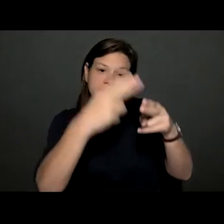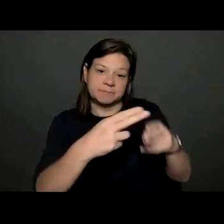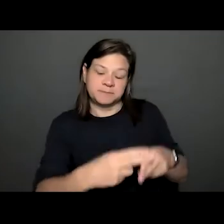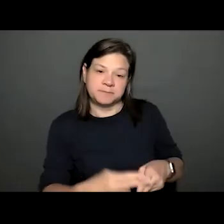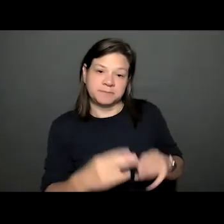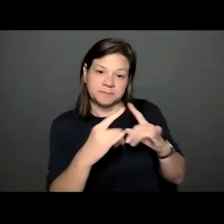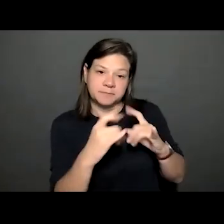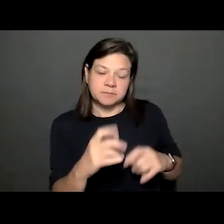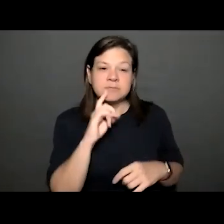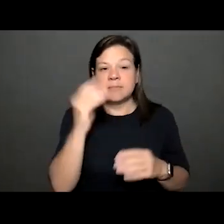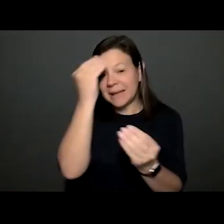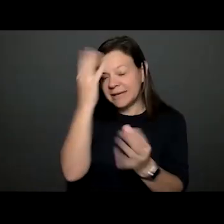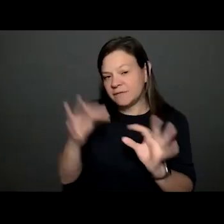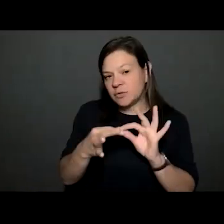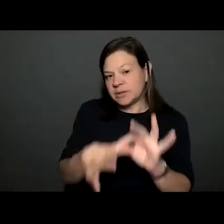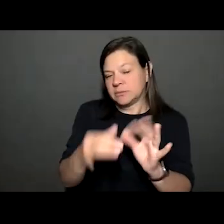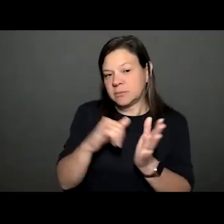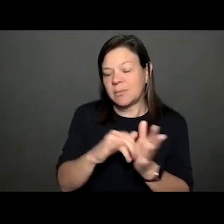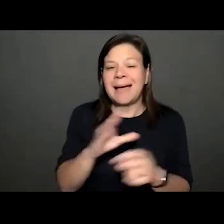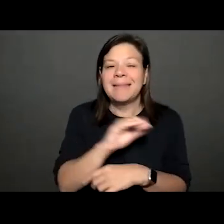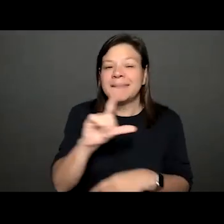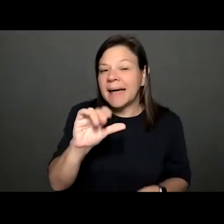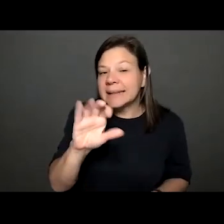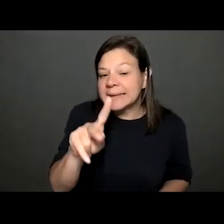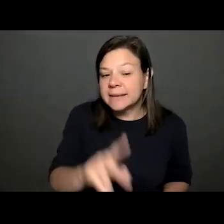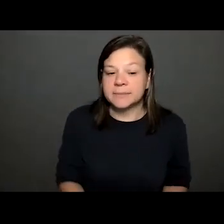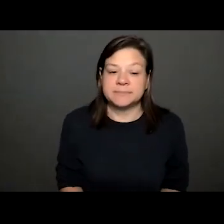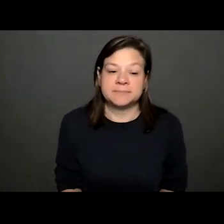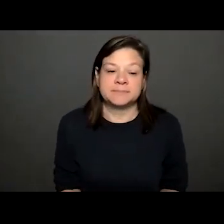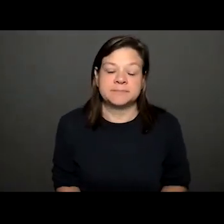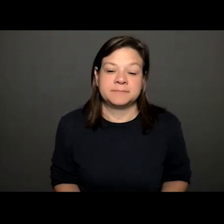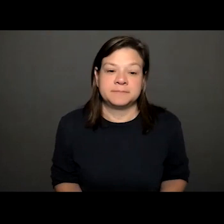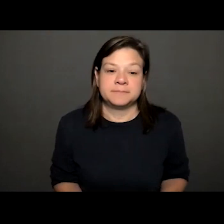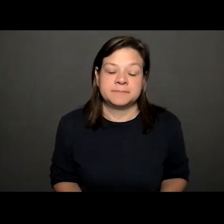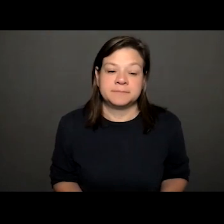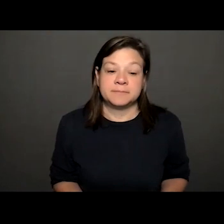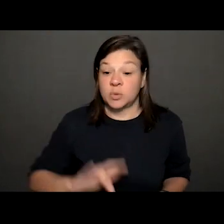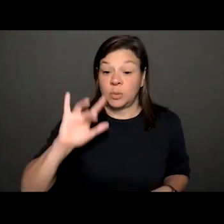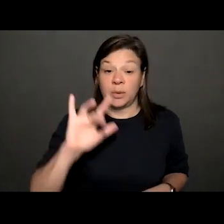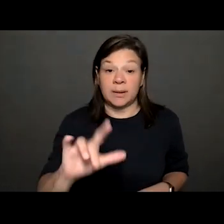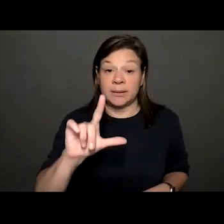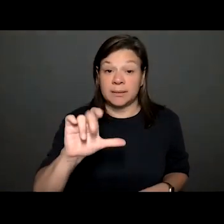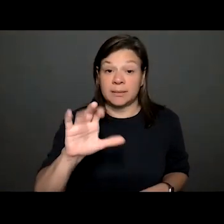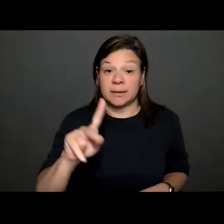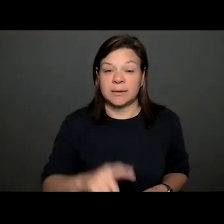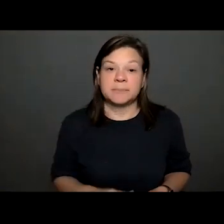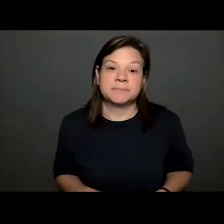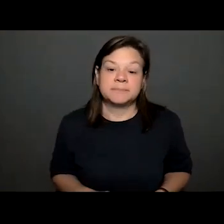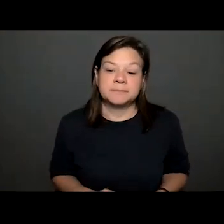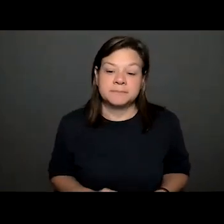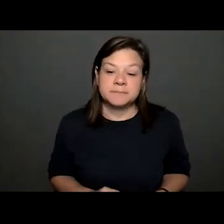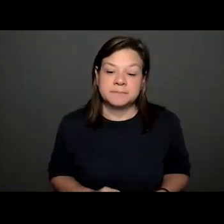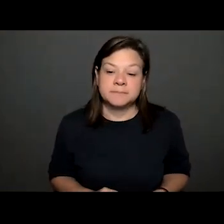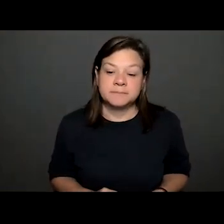AND SO IF WE CLICK ON THAT LINK, WE GET THE CAMP NAME